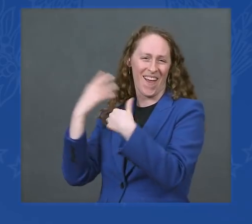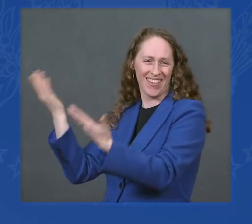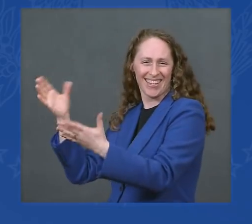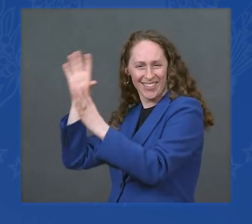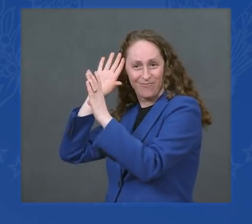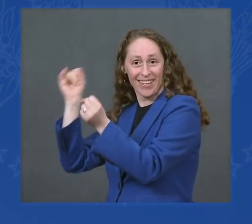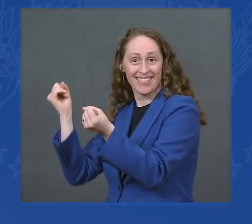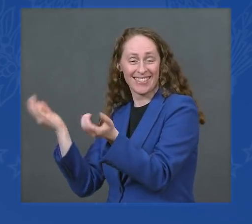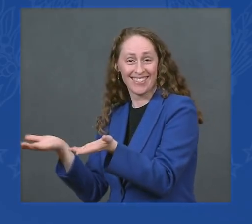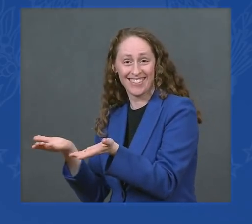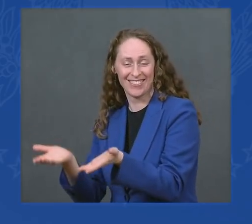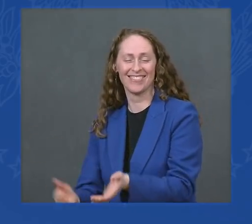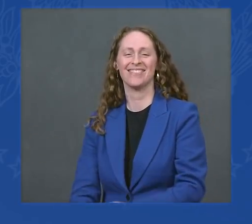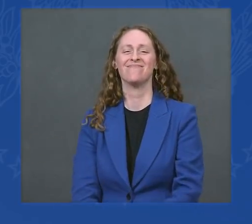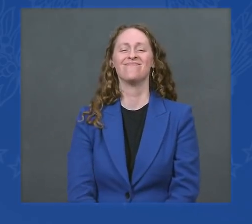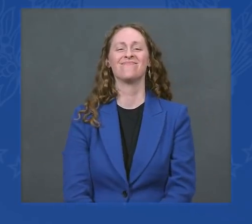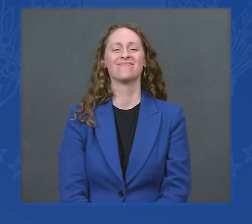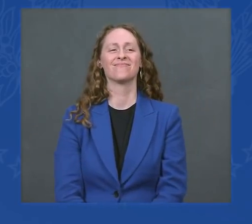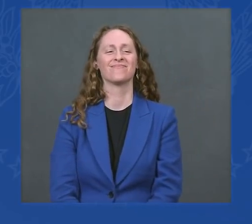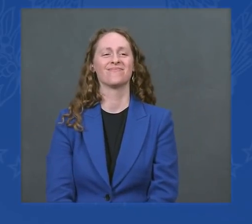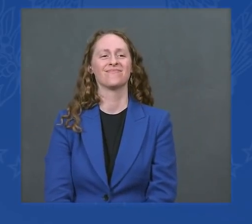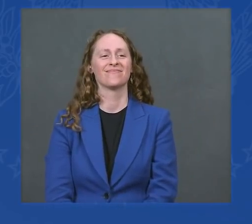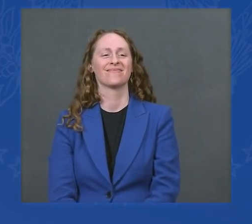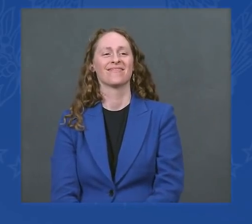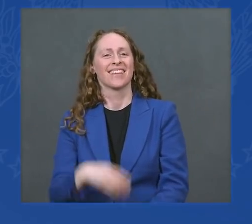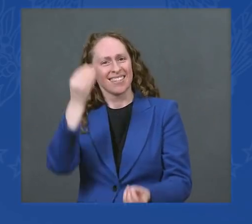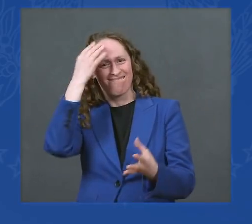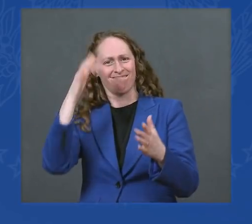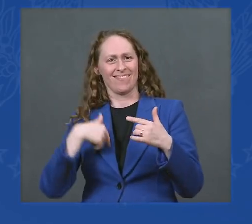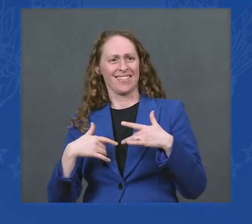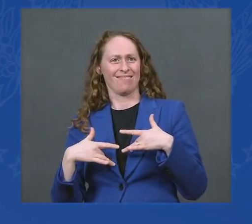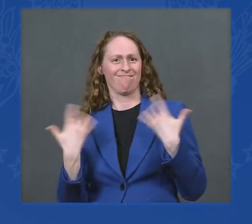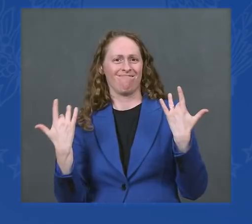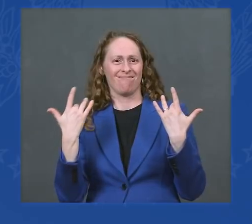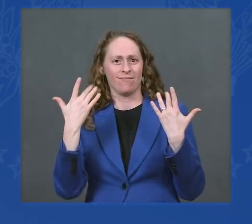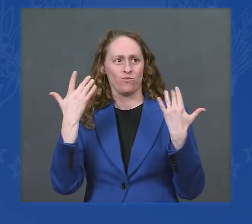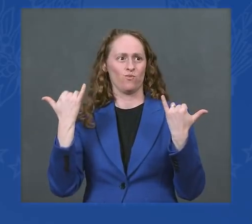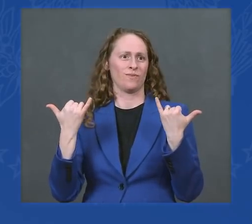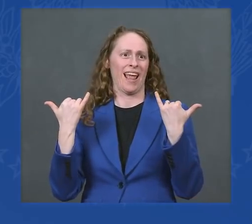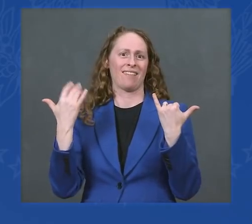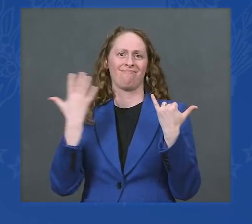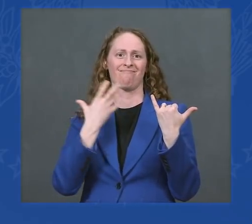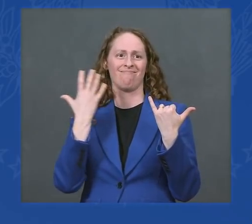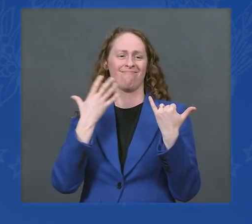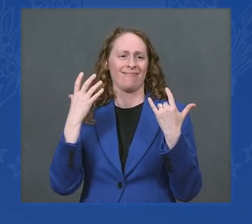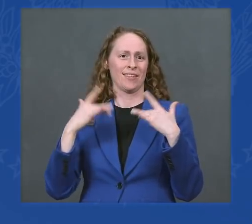Listen, this is such an exciting day and we're here to celebrate this day. And it's an exciting day